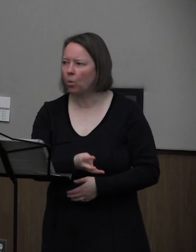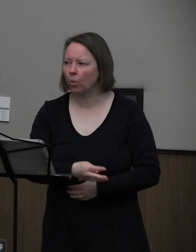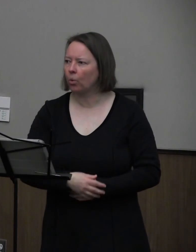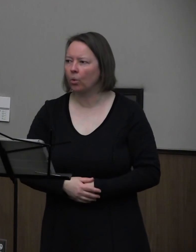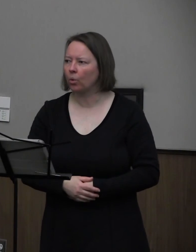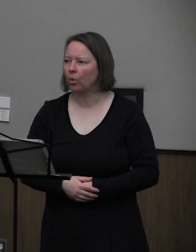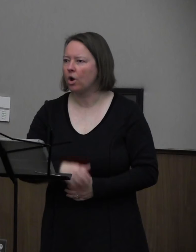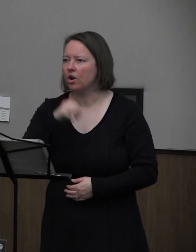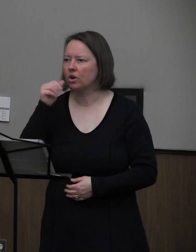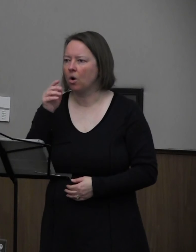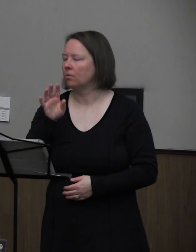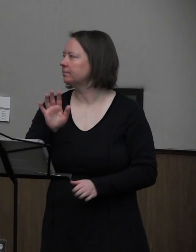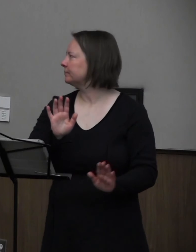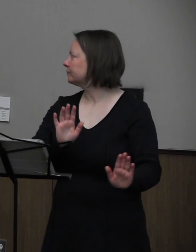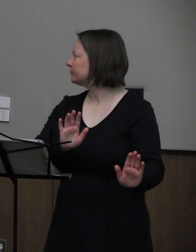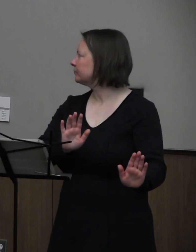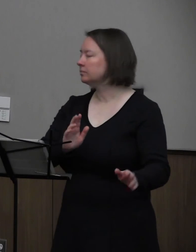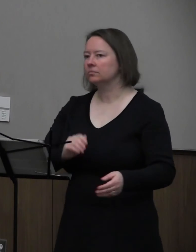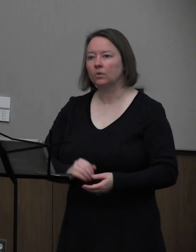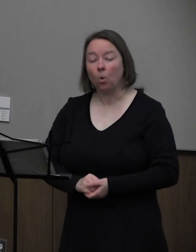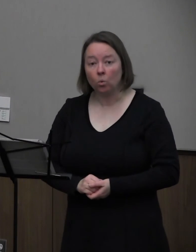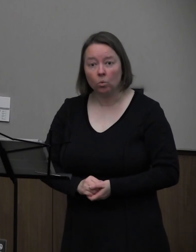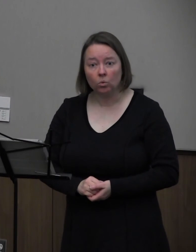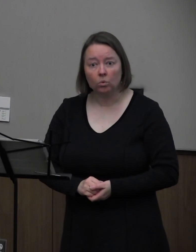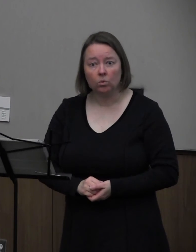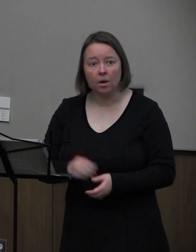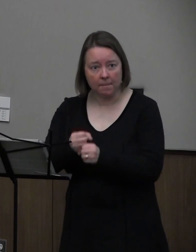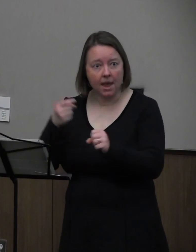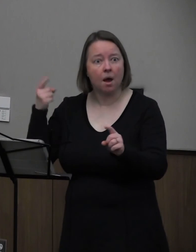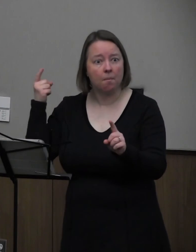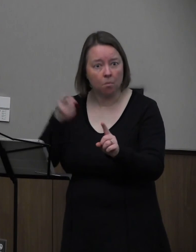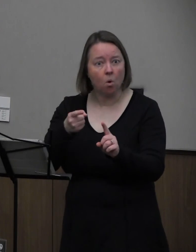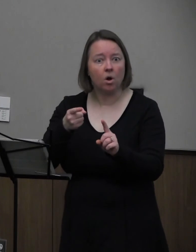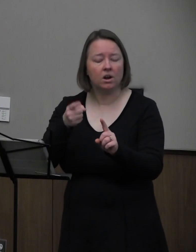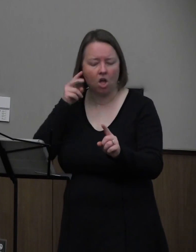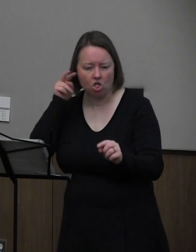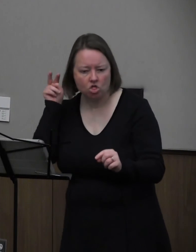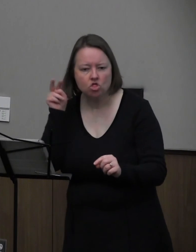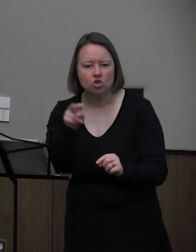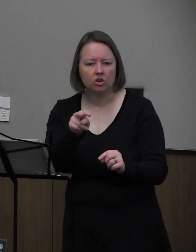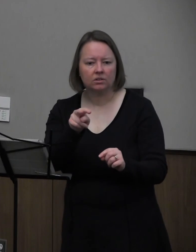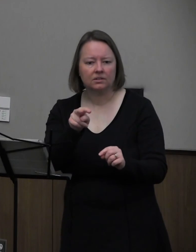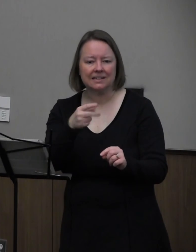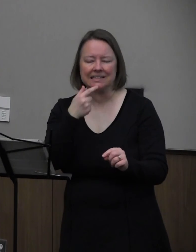Don't look the other way. Make a point to look at it and say to yourself,